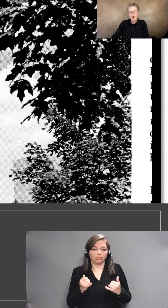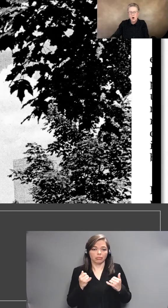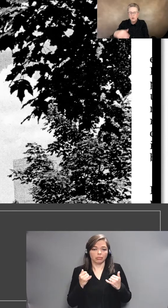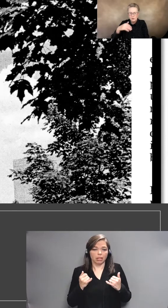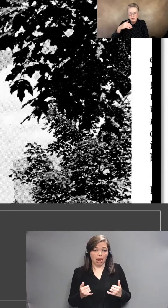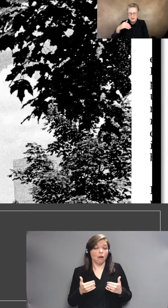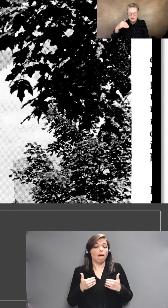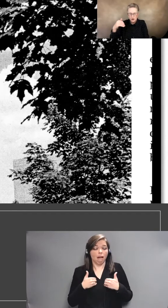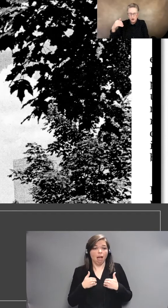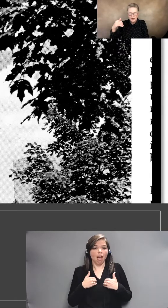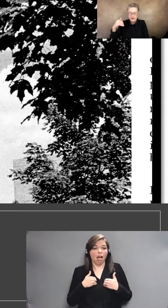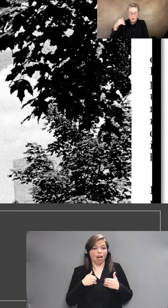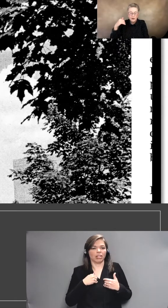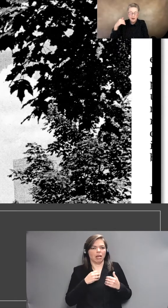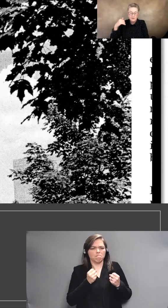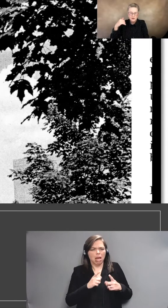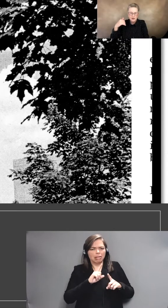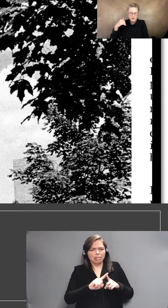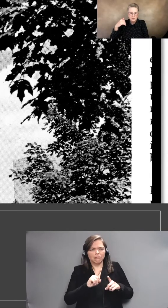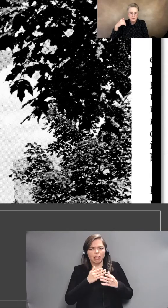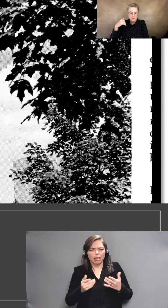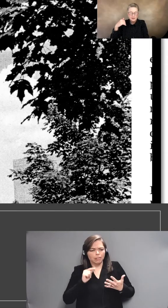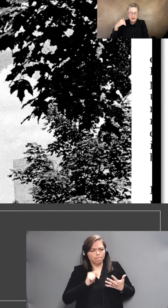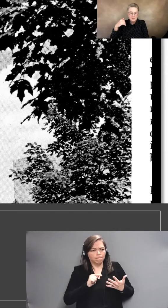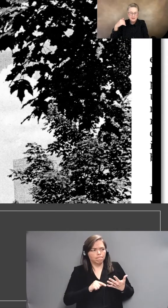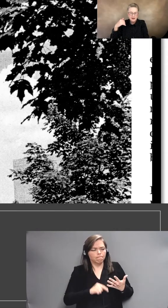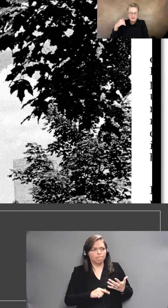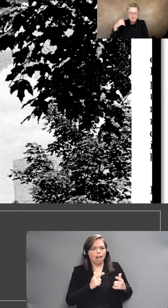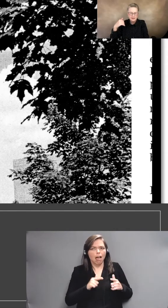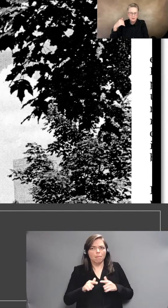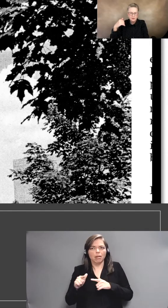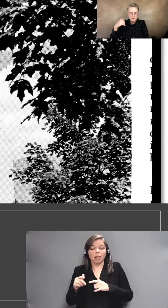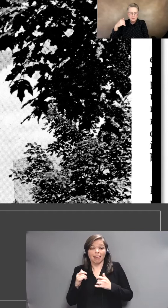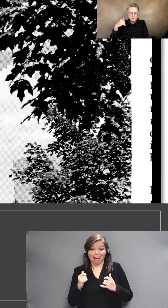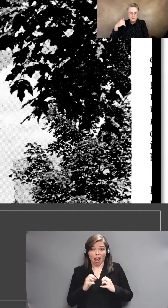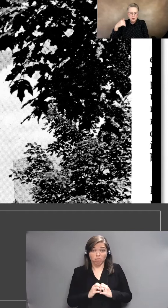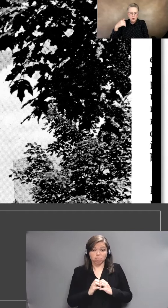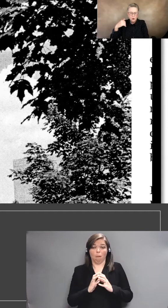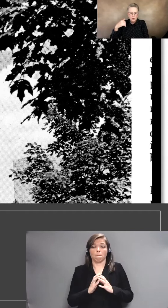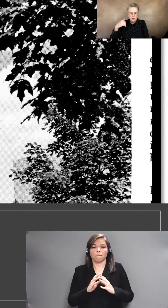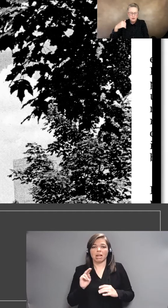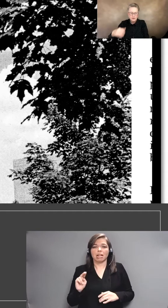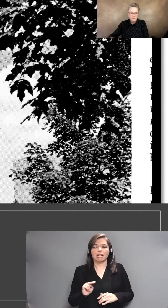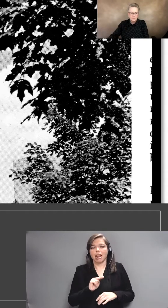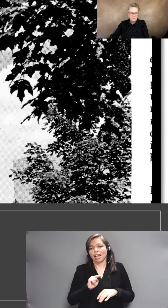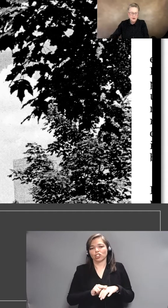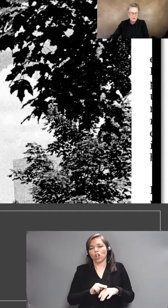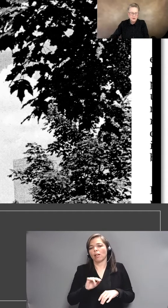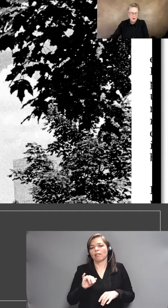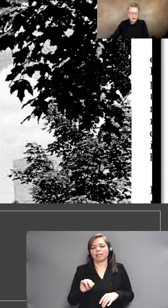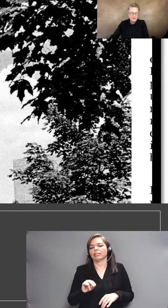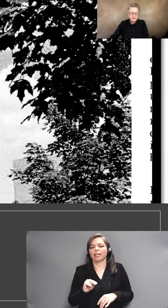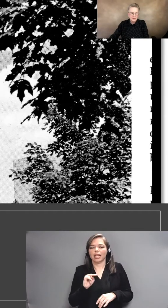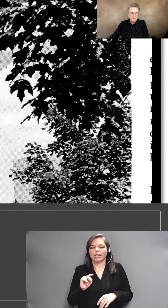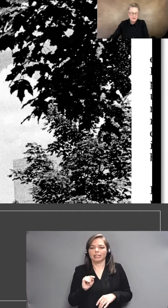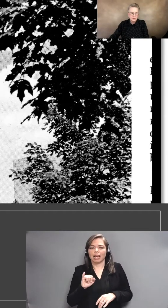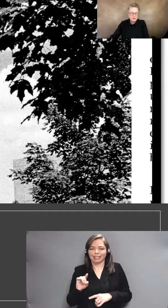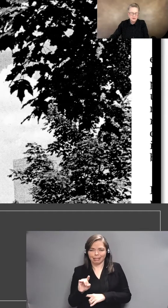all those things occurring, now we have the National NTID, so the funny thing about NTID was